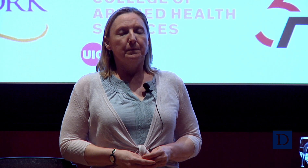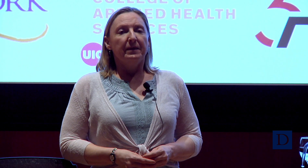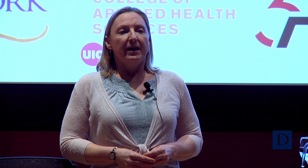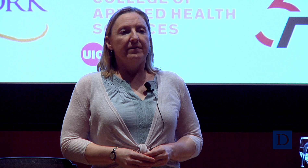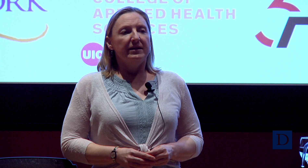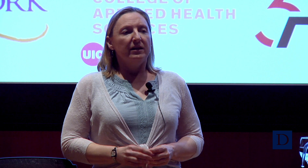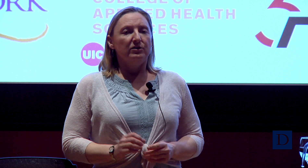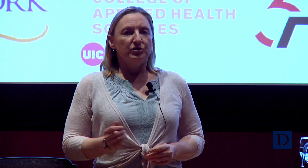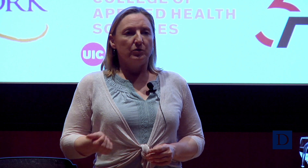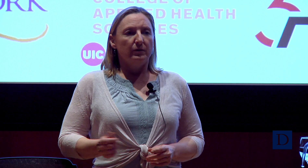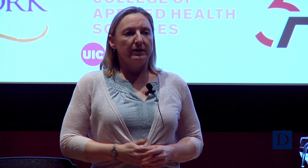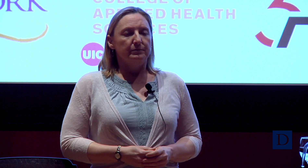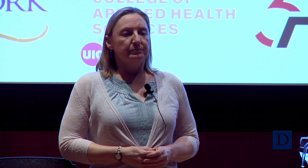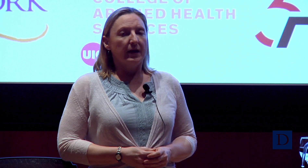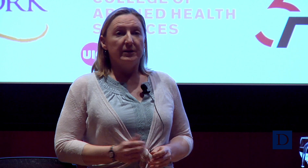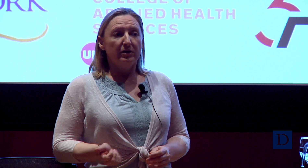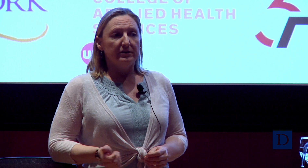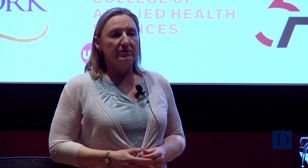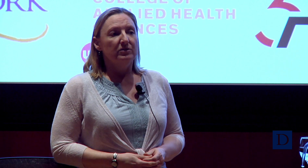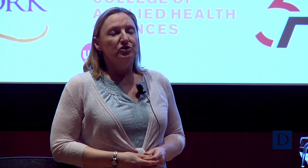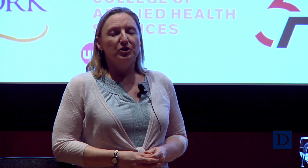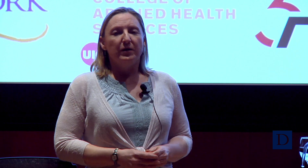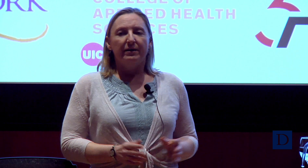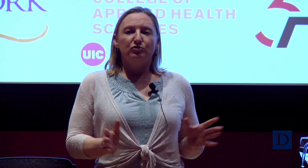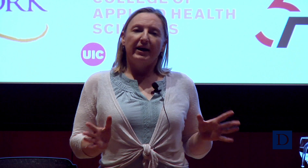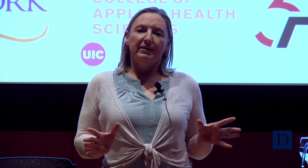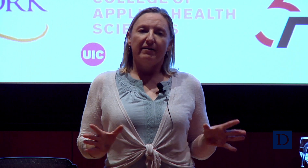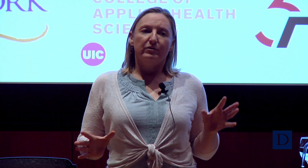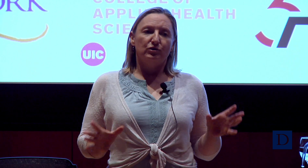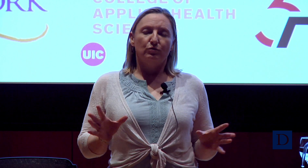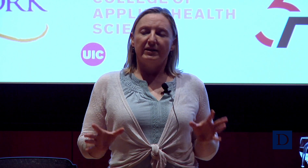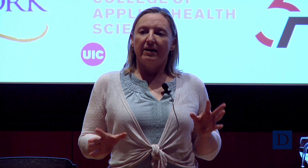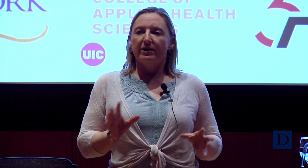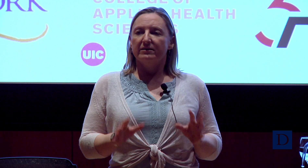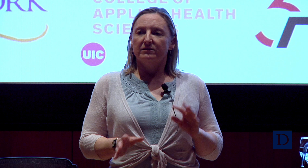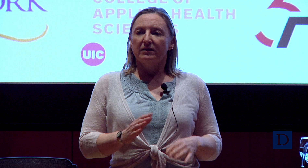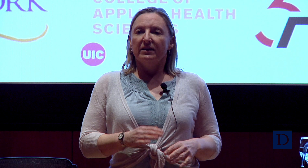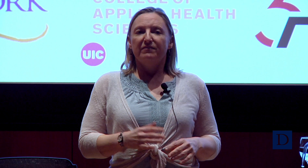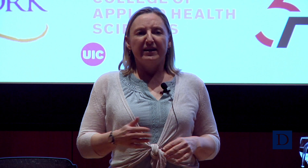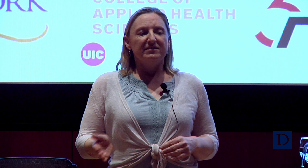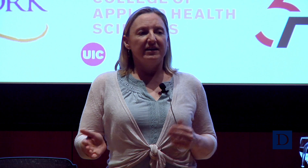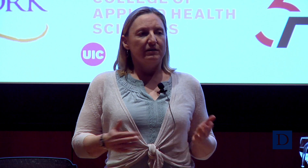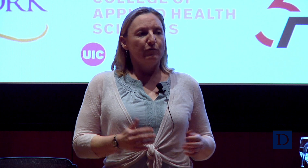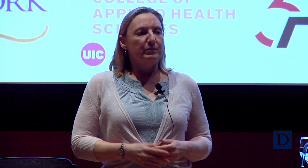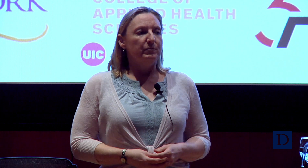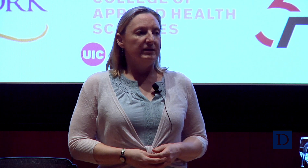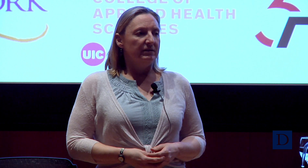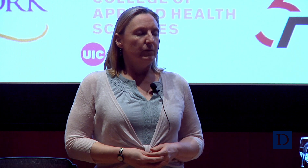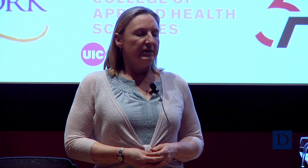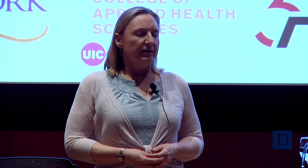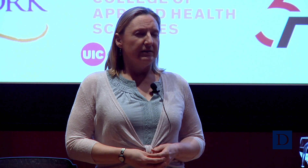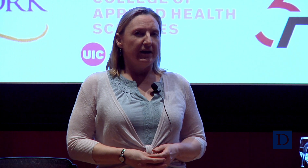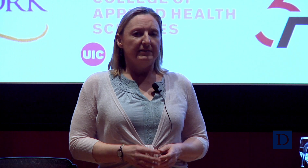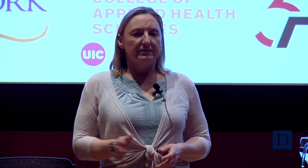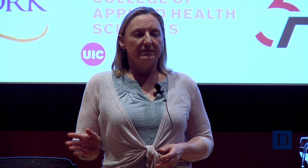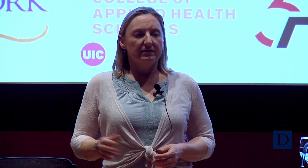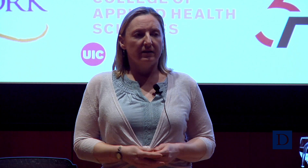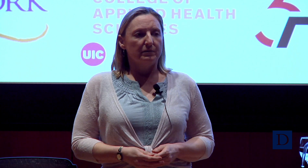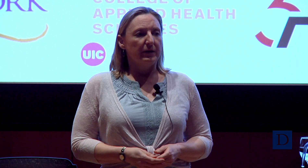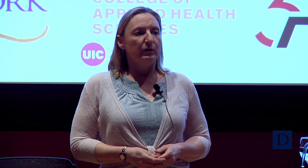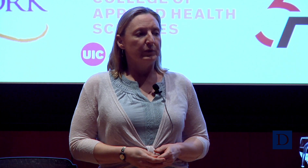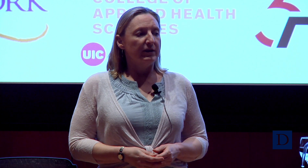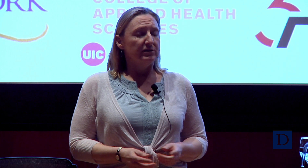And then, also, I'm an artist. So, I try to have those three areas advancing and informing one another as my work progresses.